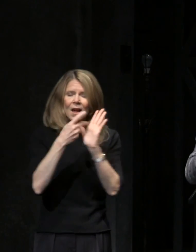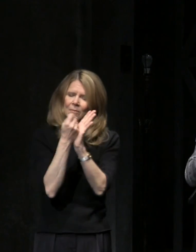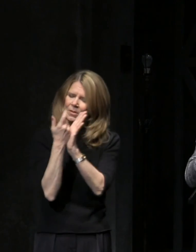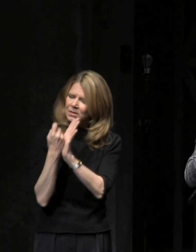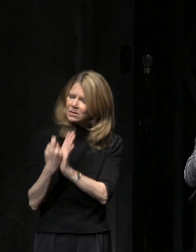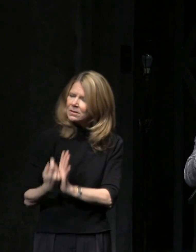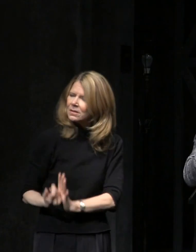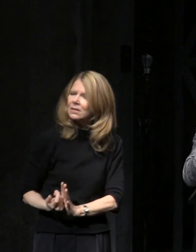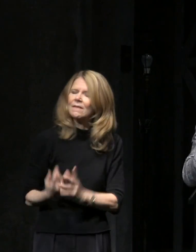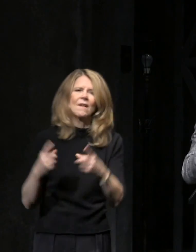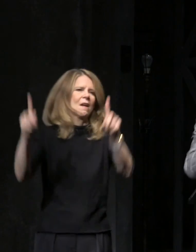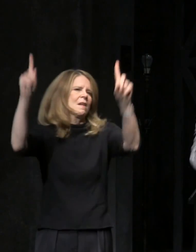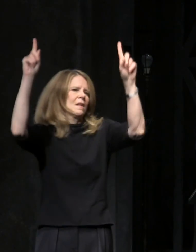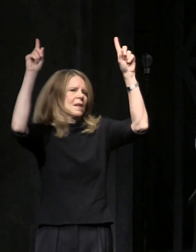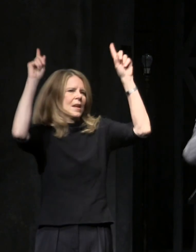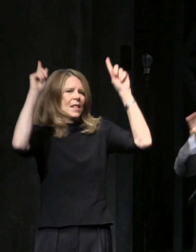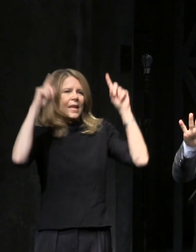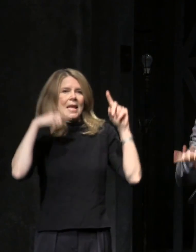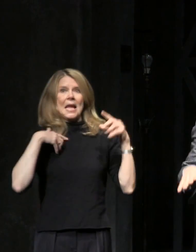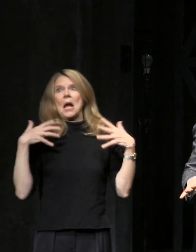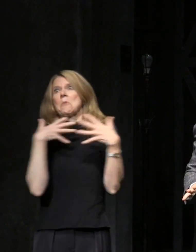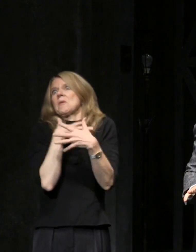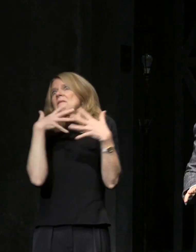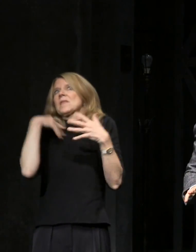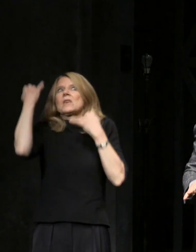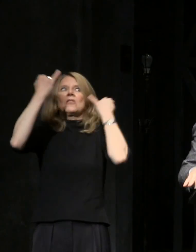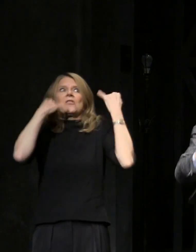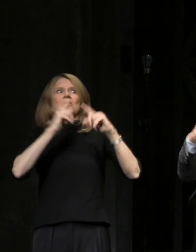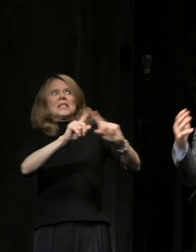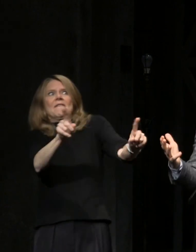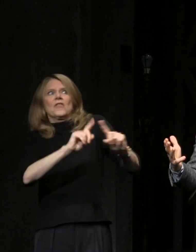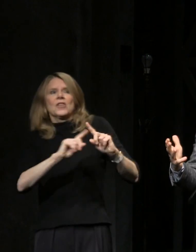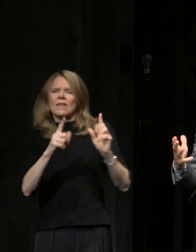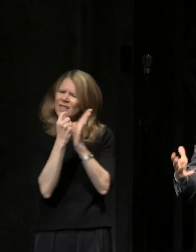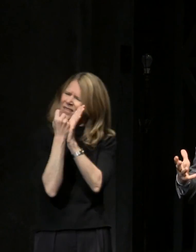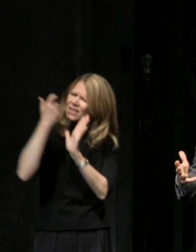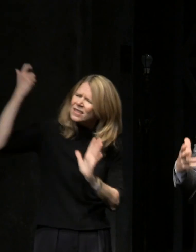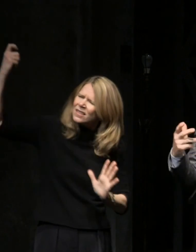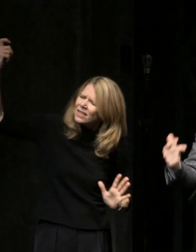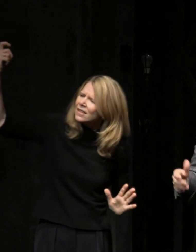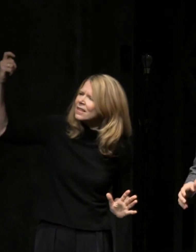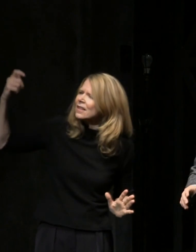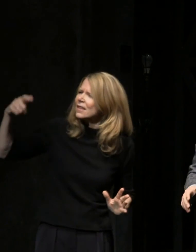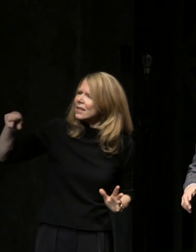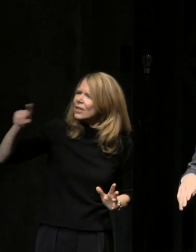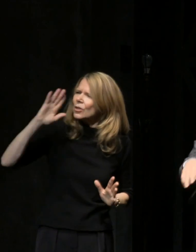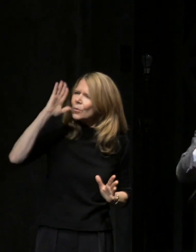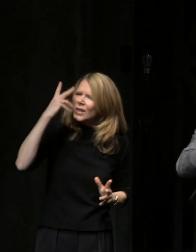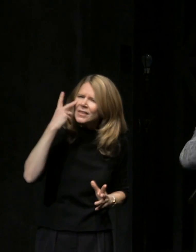enough to really remove the labels, we will see a flourishing of talent and creative expression,